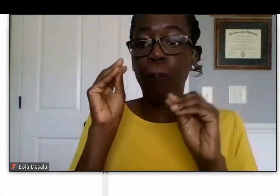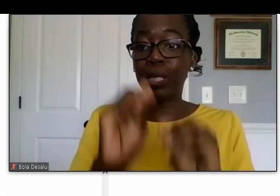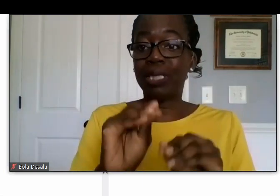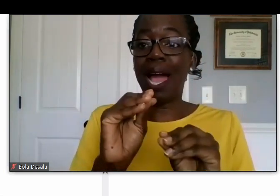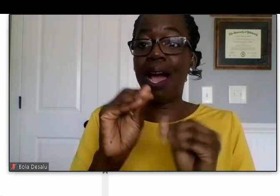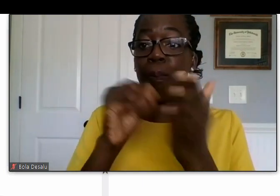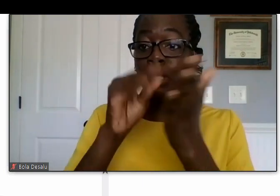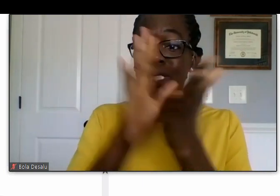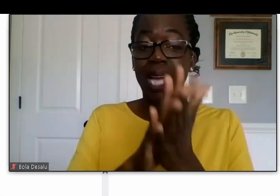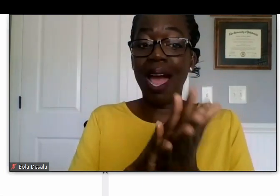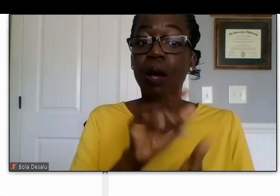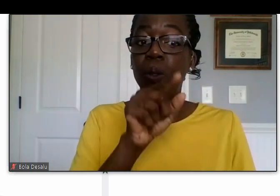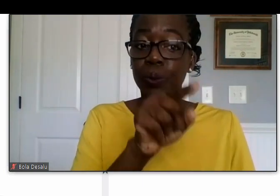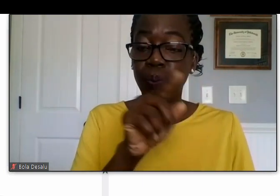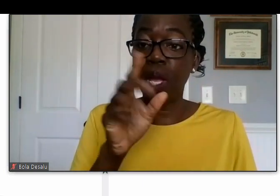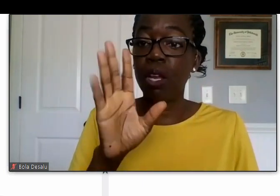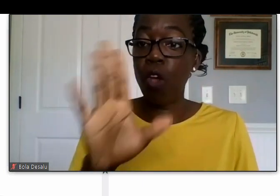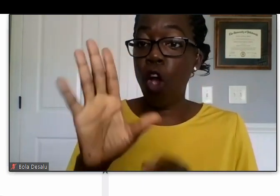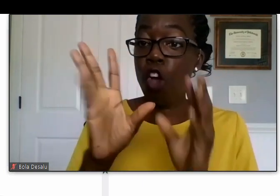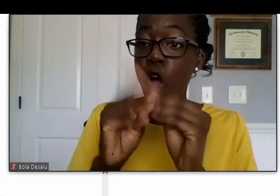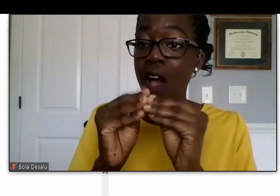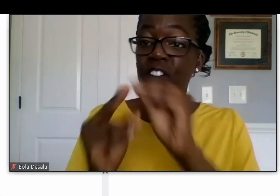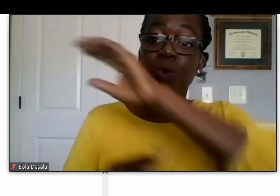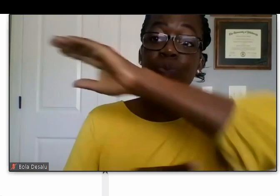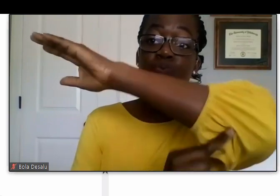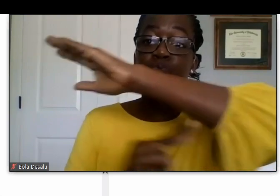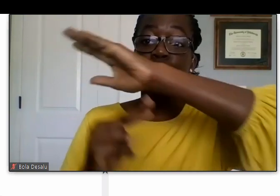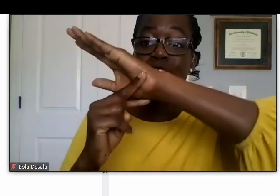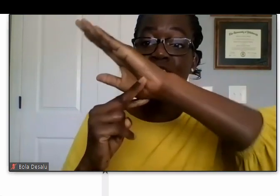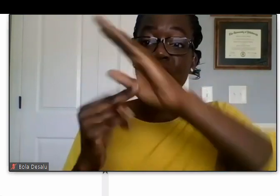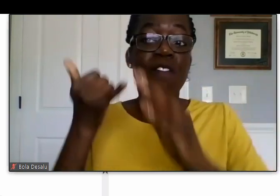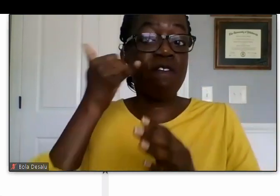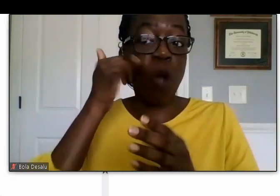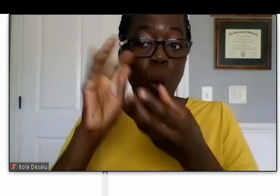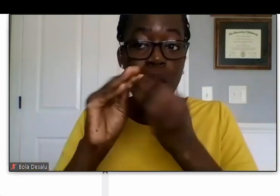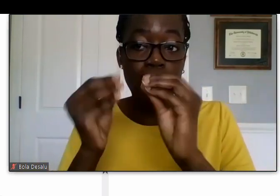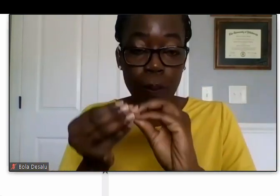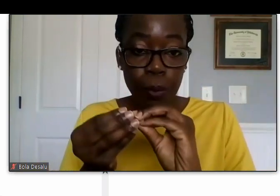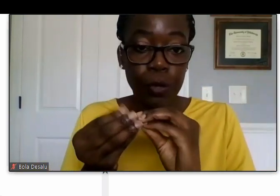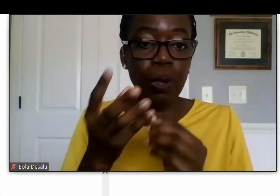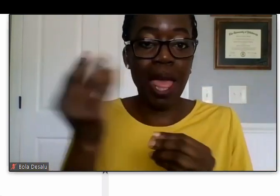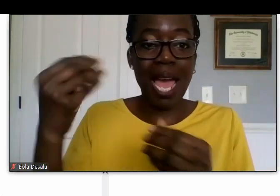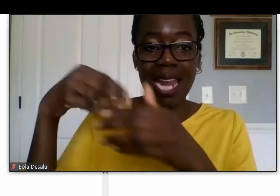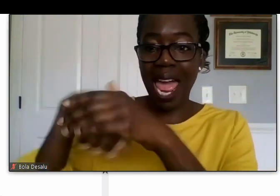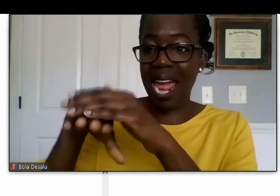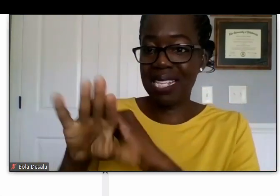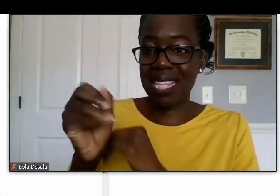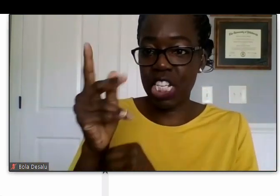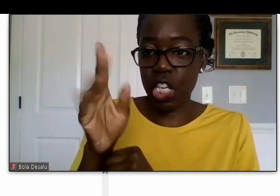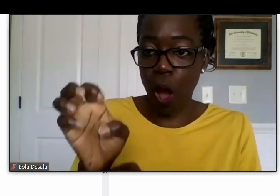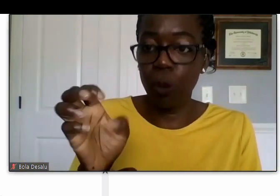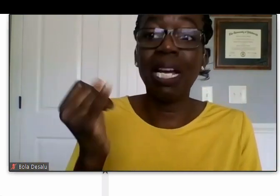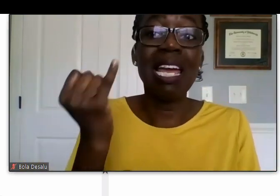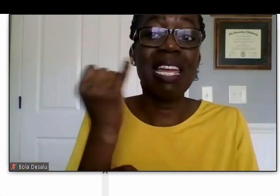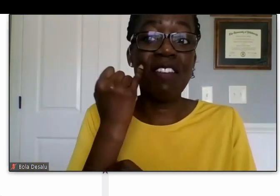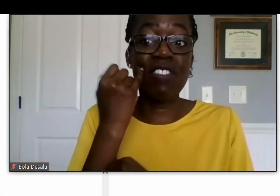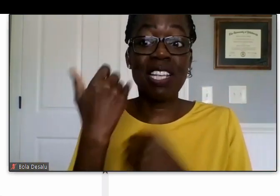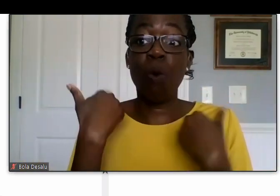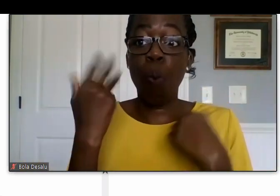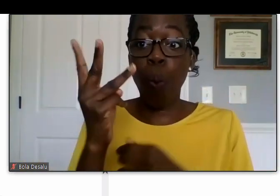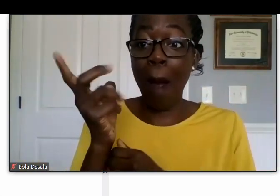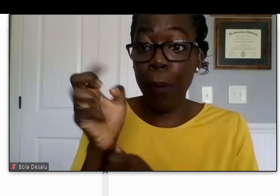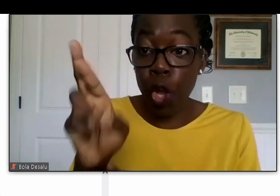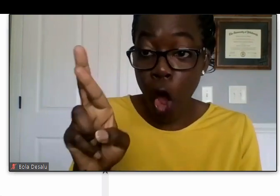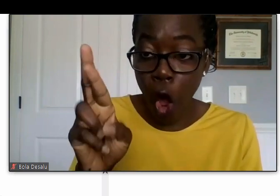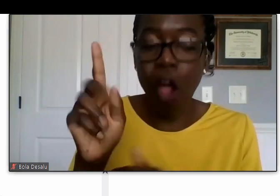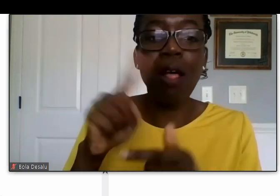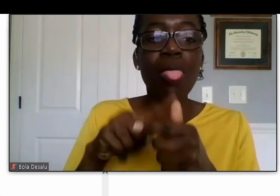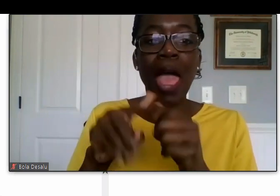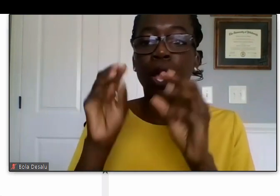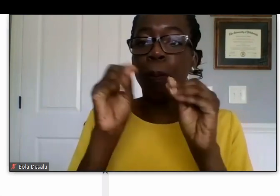On this next window, you will indicate the phone conference bridge number and the code.